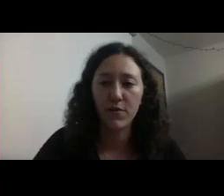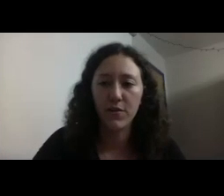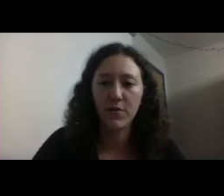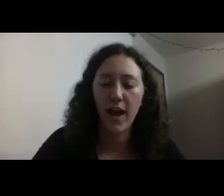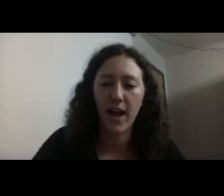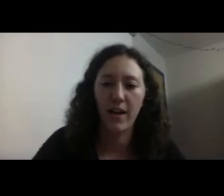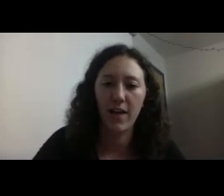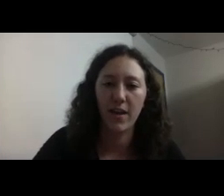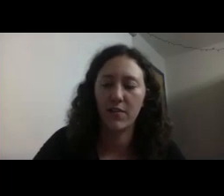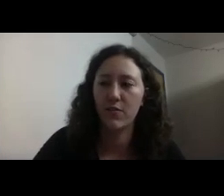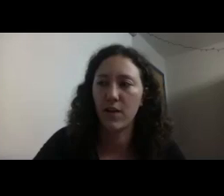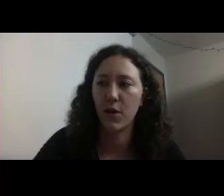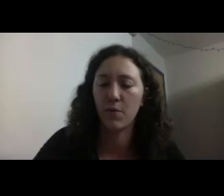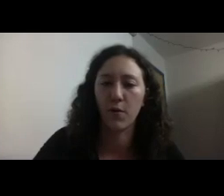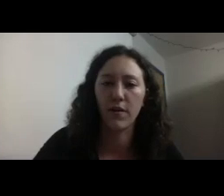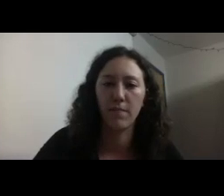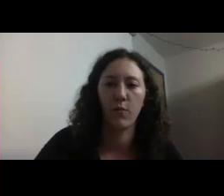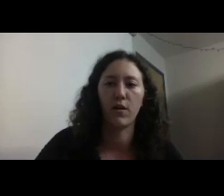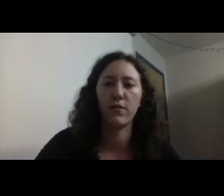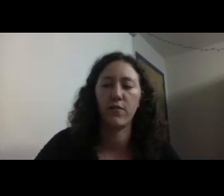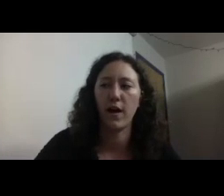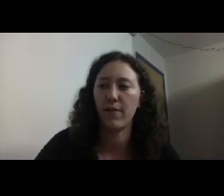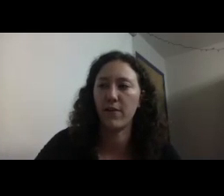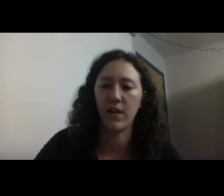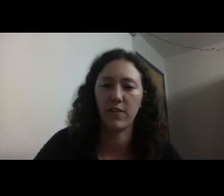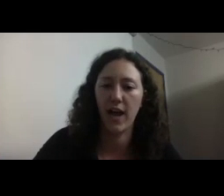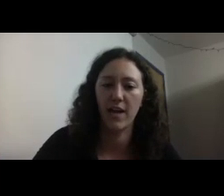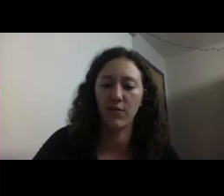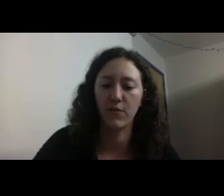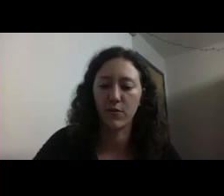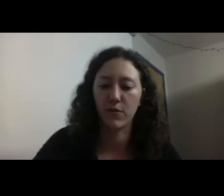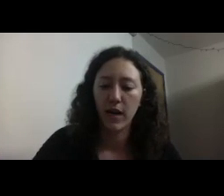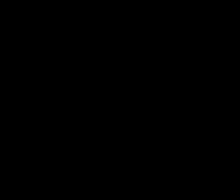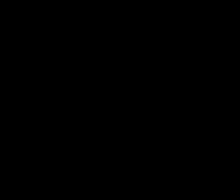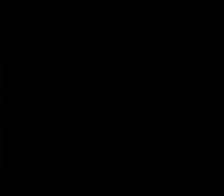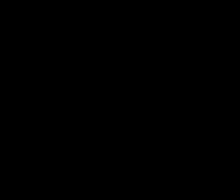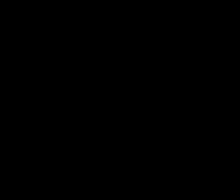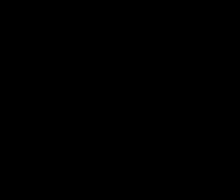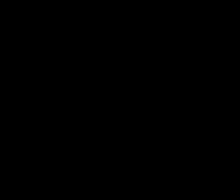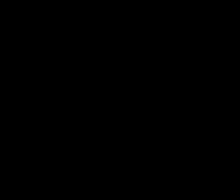this and it is so important in my work, every chance I get to talk with professionals and